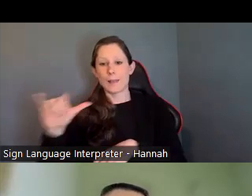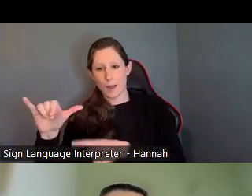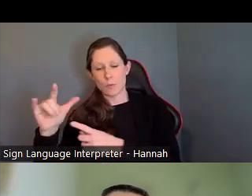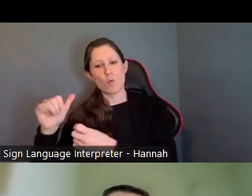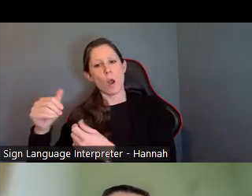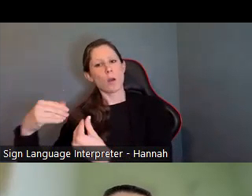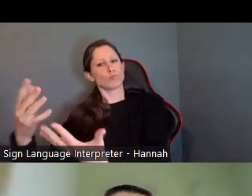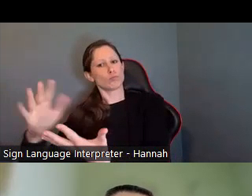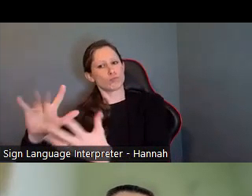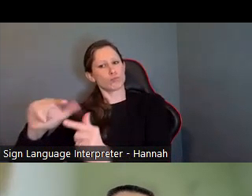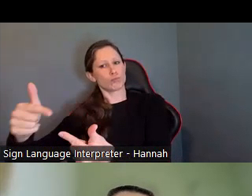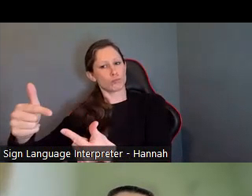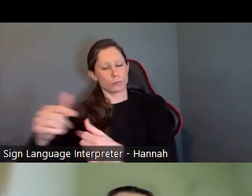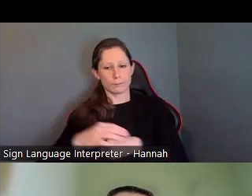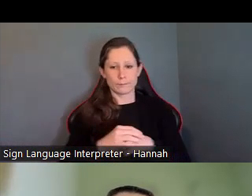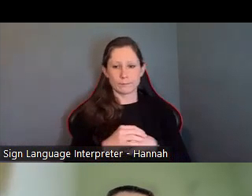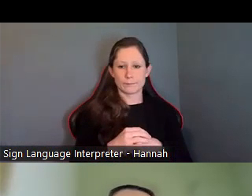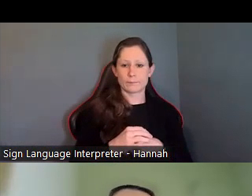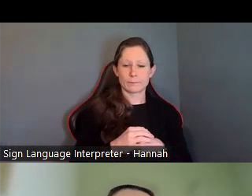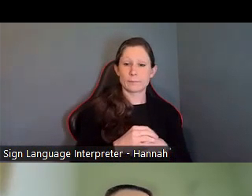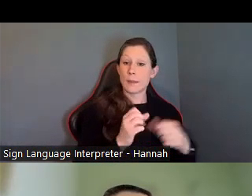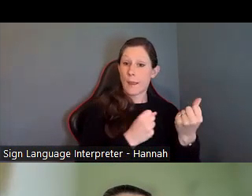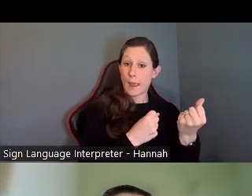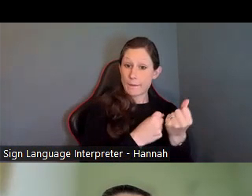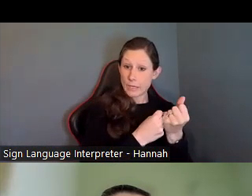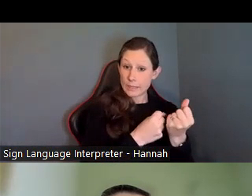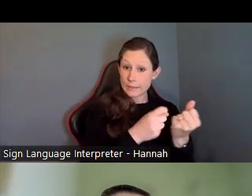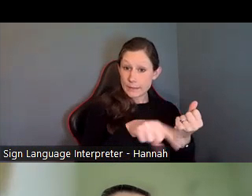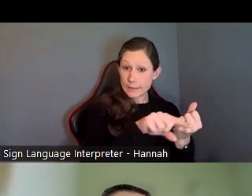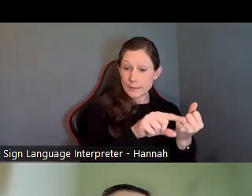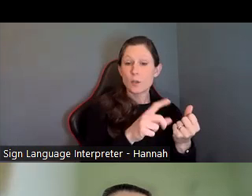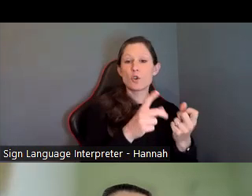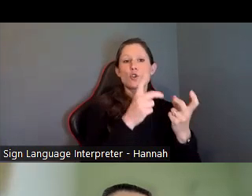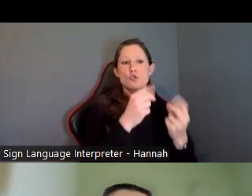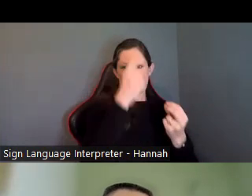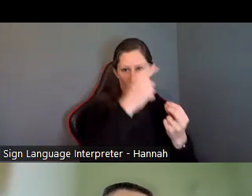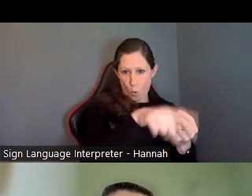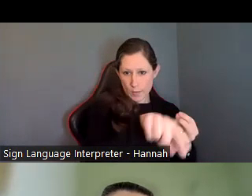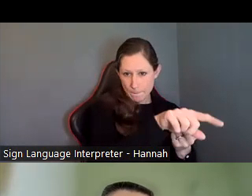I'll say that again. Advocates do for, and allies do with.